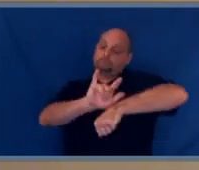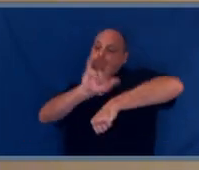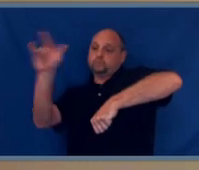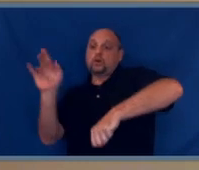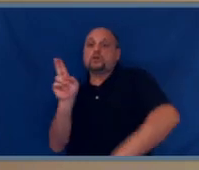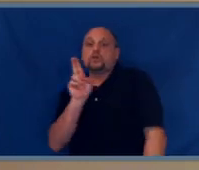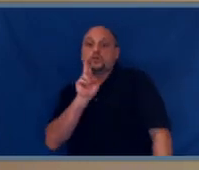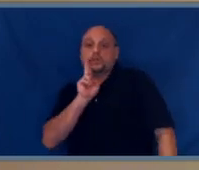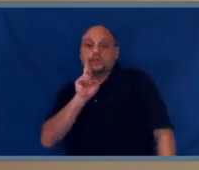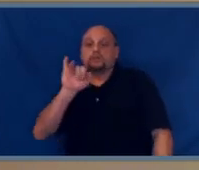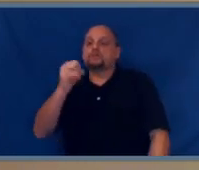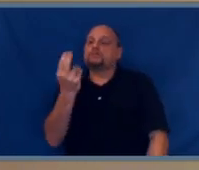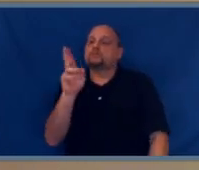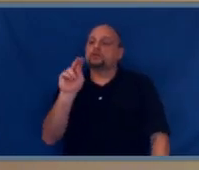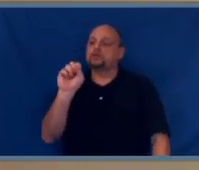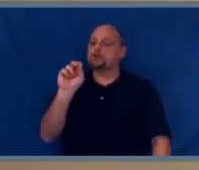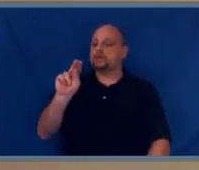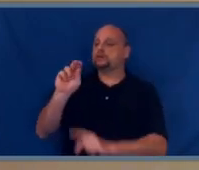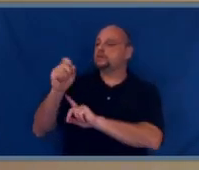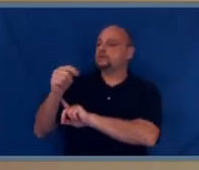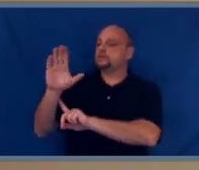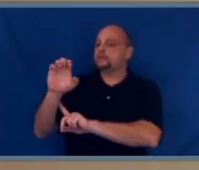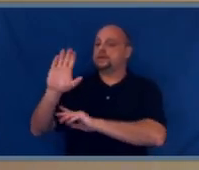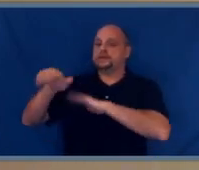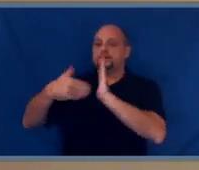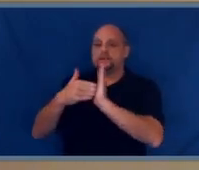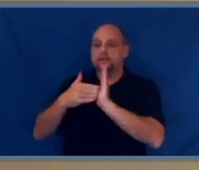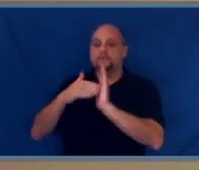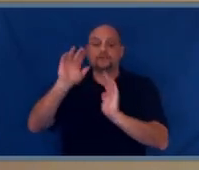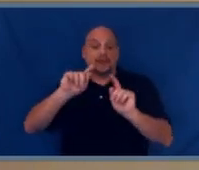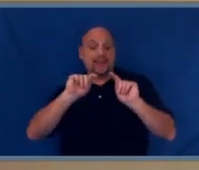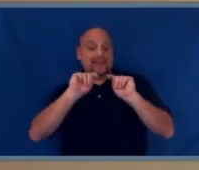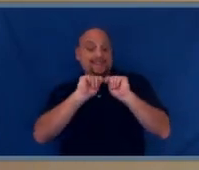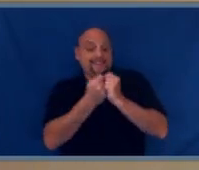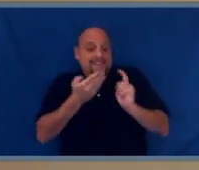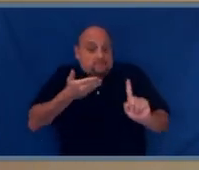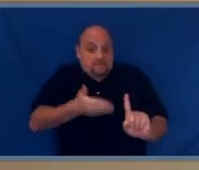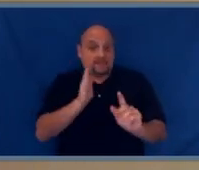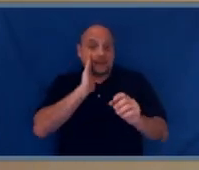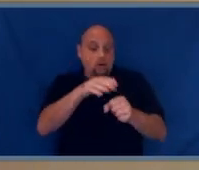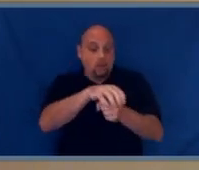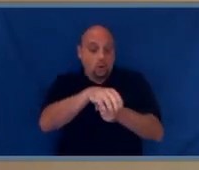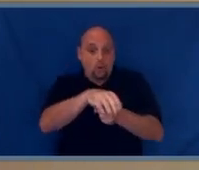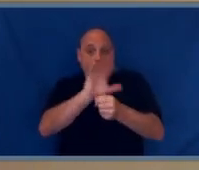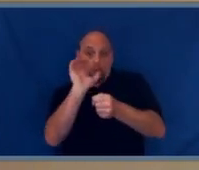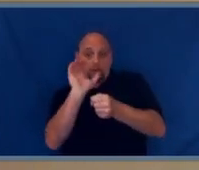ARE DISARMED. WHERE THE TEAM WILL OPEN IT UP.